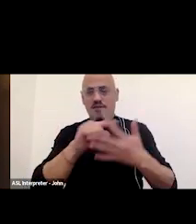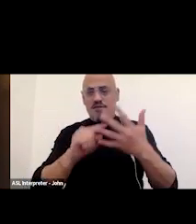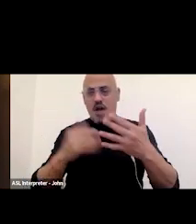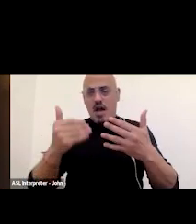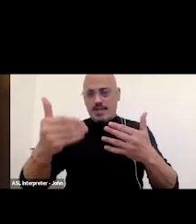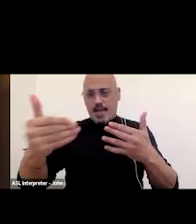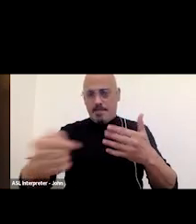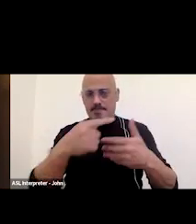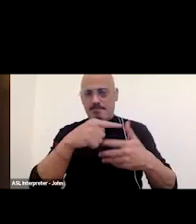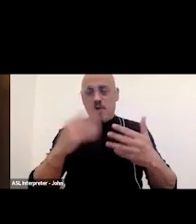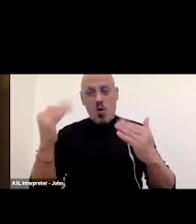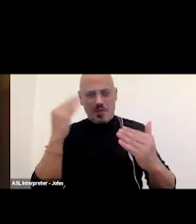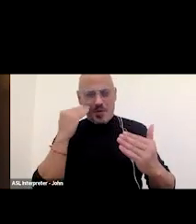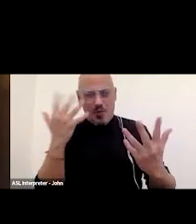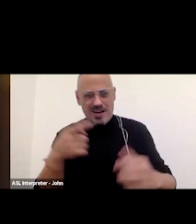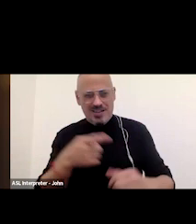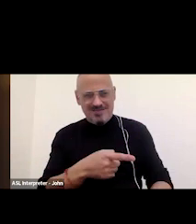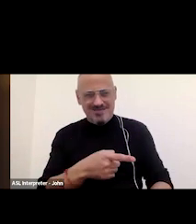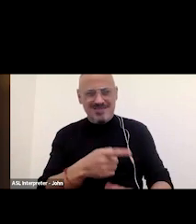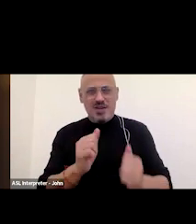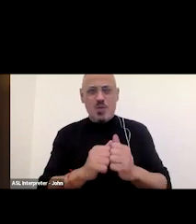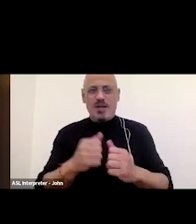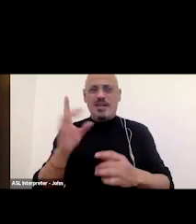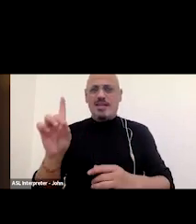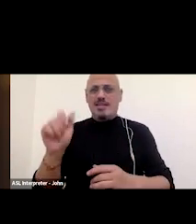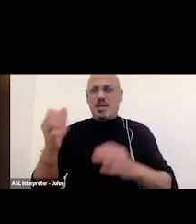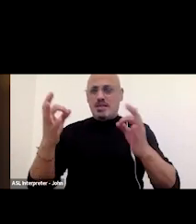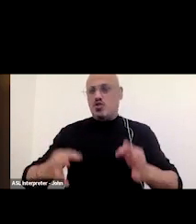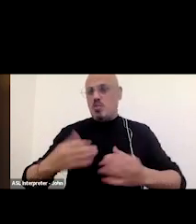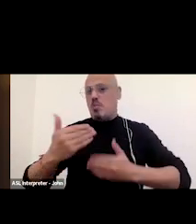Hopefully, folks are familiar with the disability determination process.